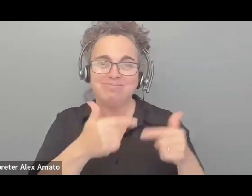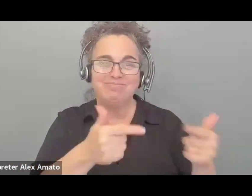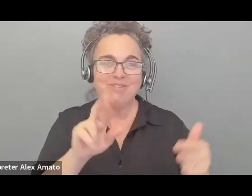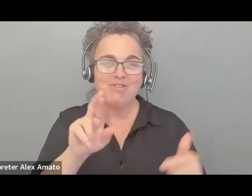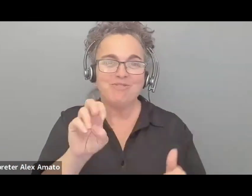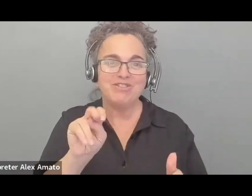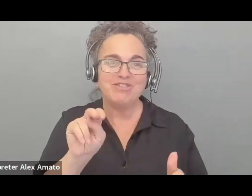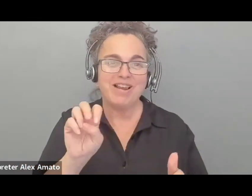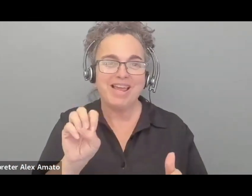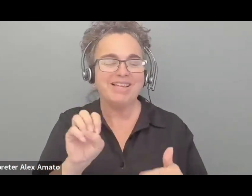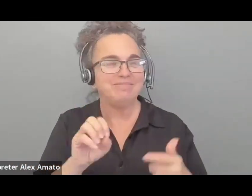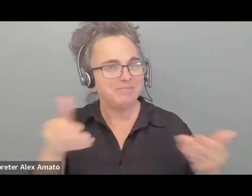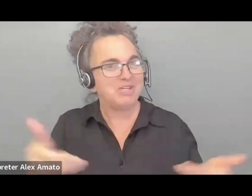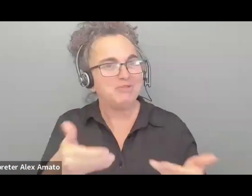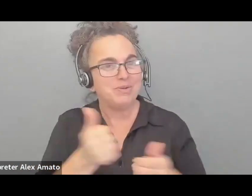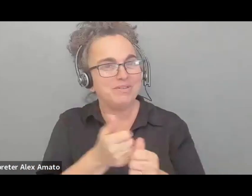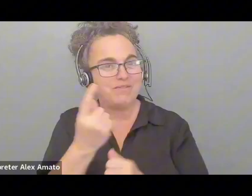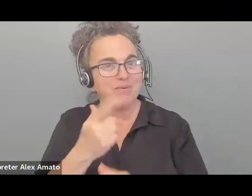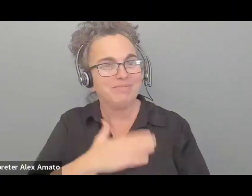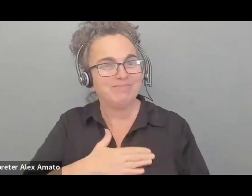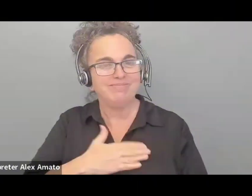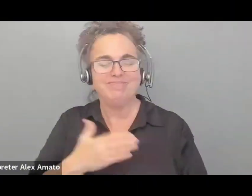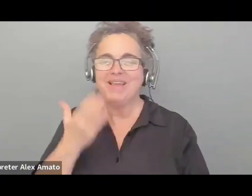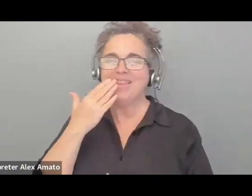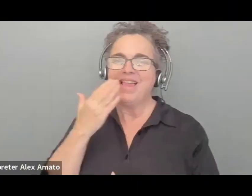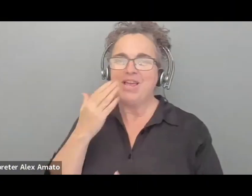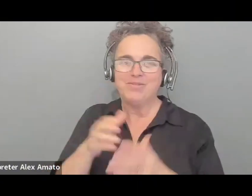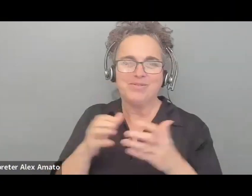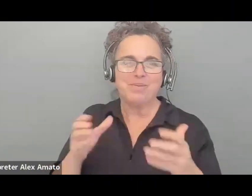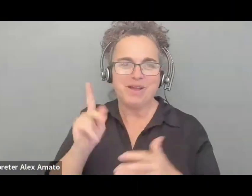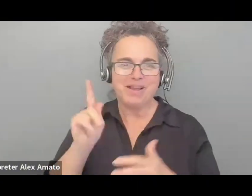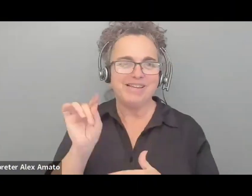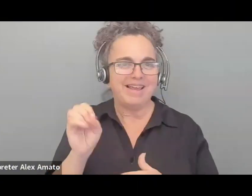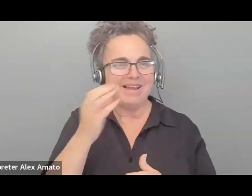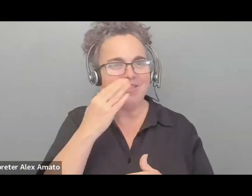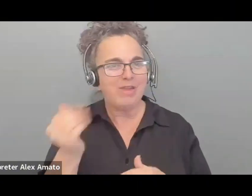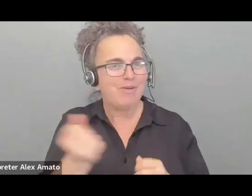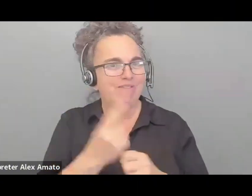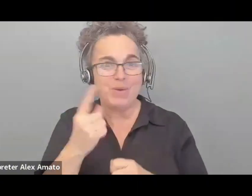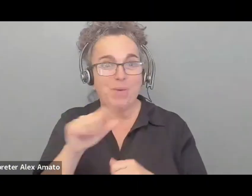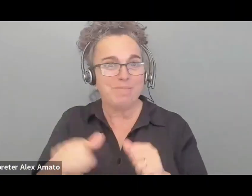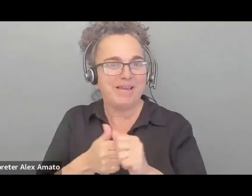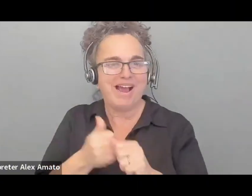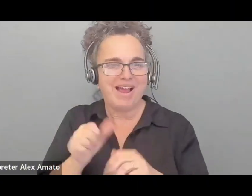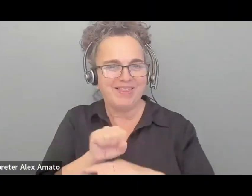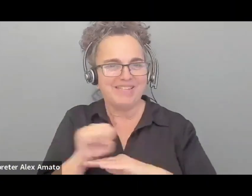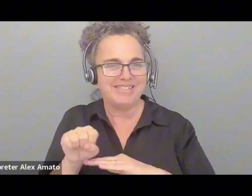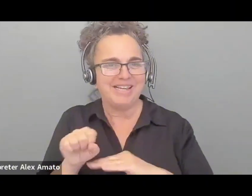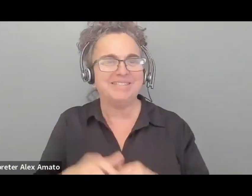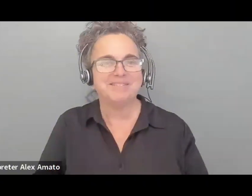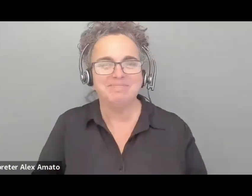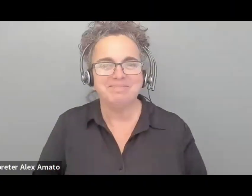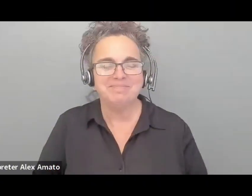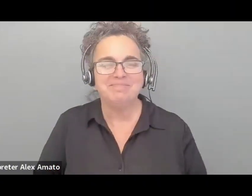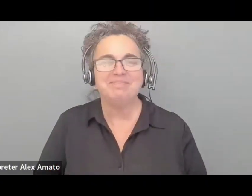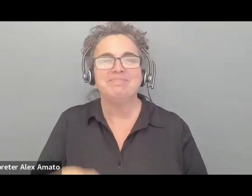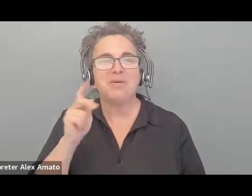Thank you. Thank you so much Kate, and thank you to everyone behind the scenes. So today I'm really excited to be